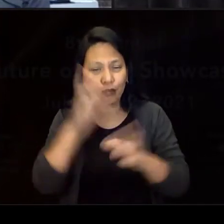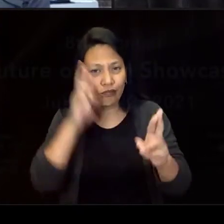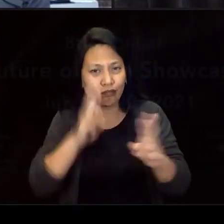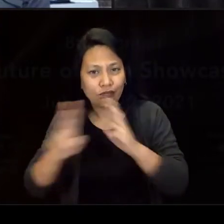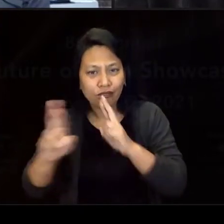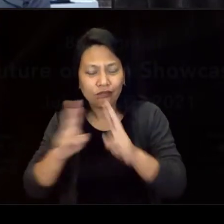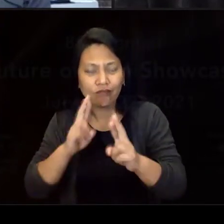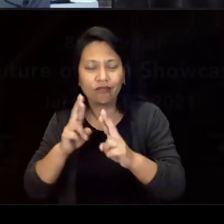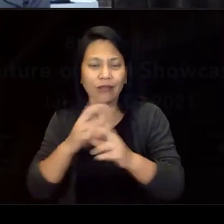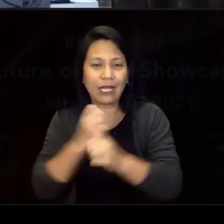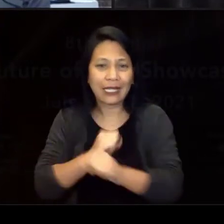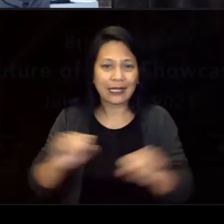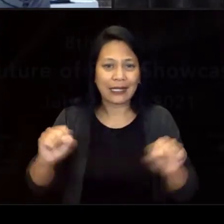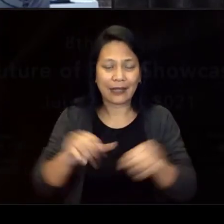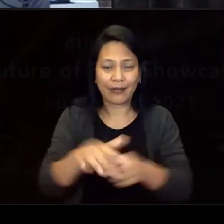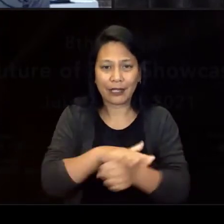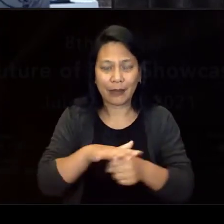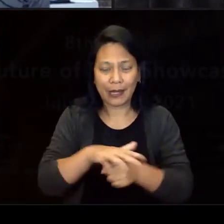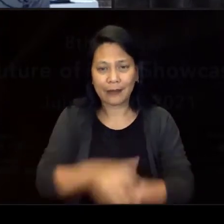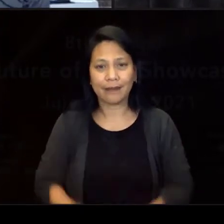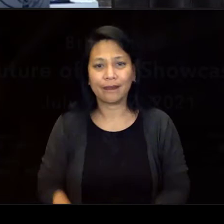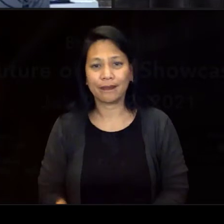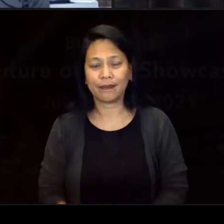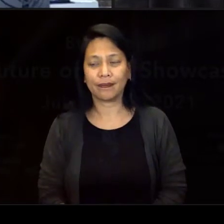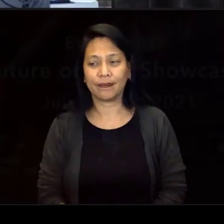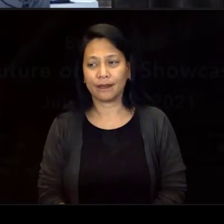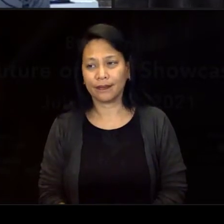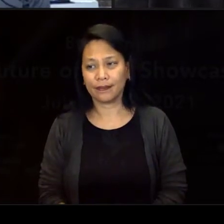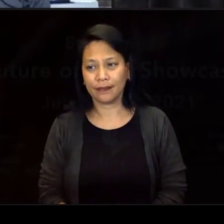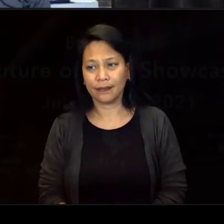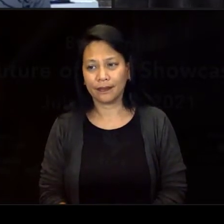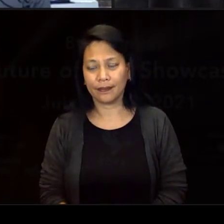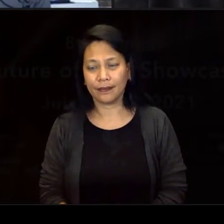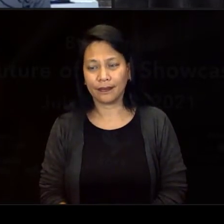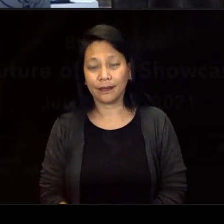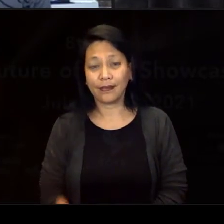Yeah, totally. Kyisha. I want to toss it back to you.